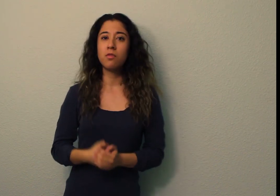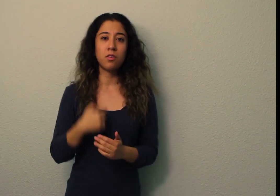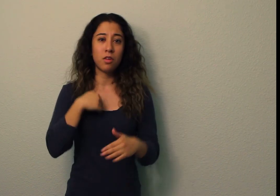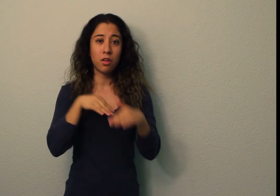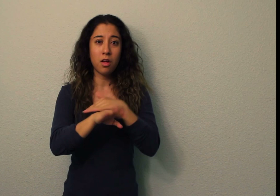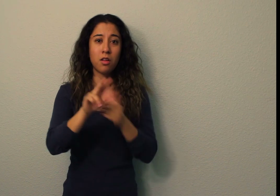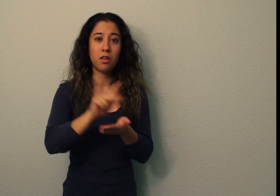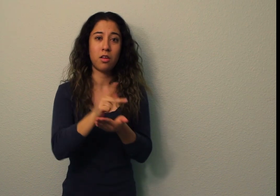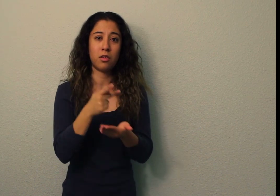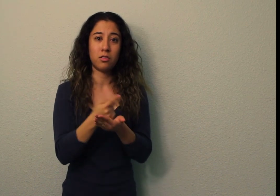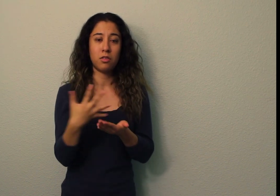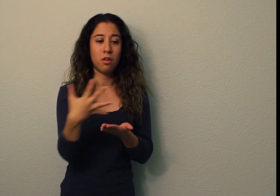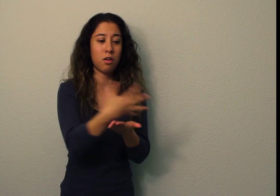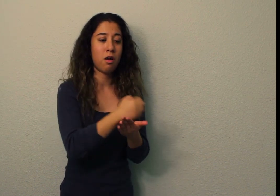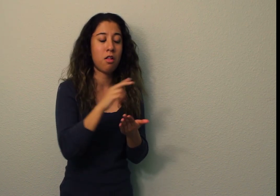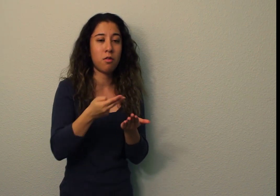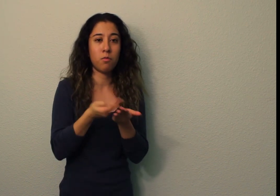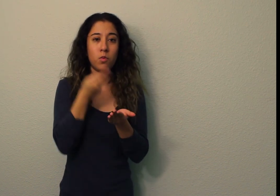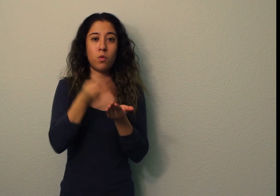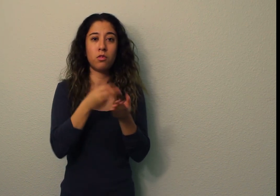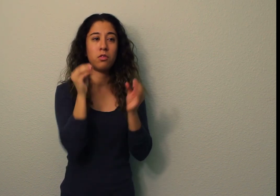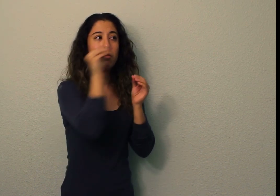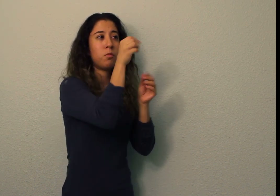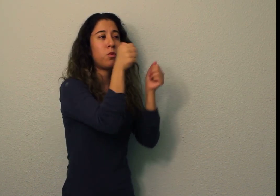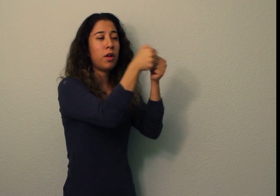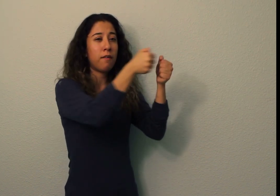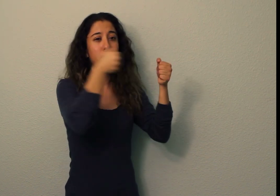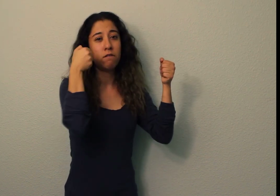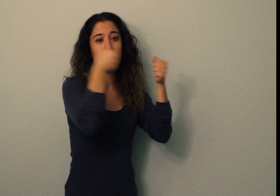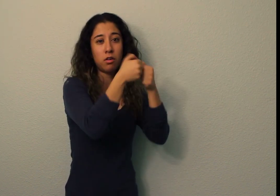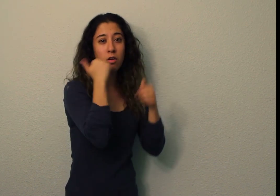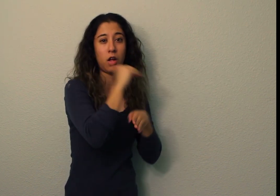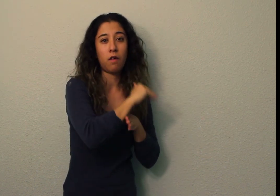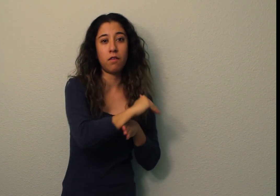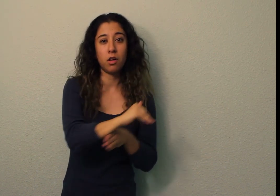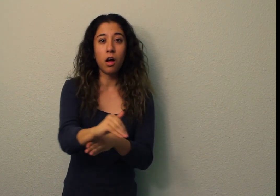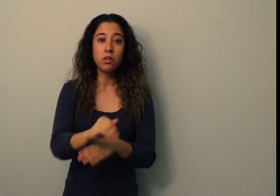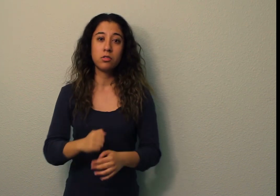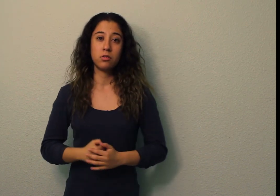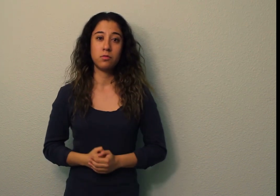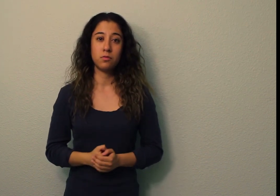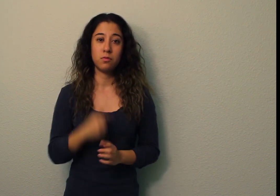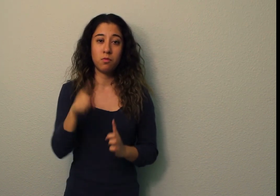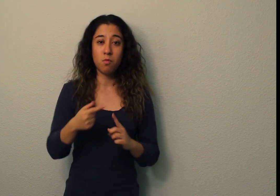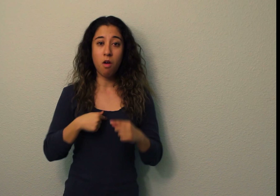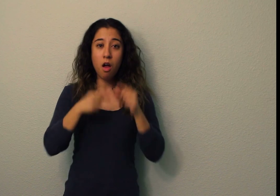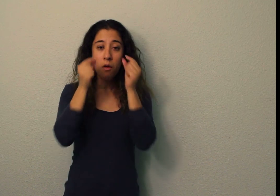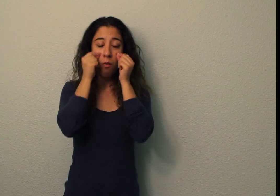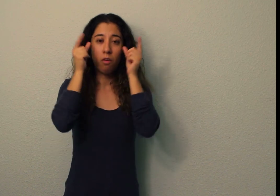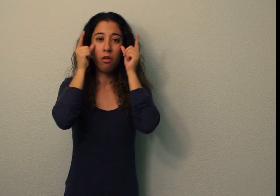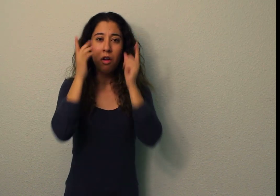I refrigerated spoons every night so when I woke up